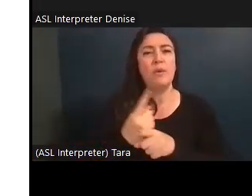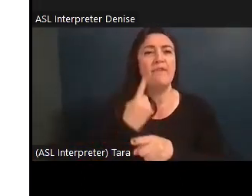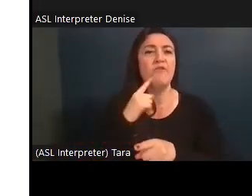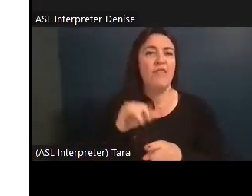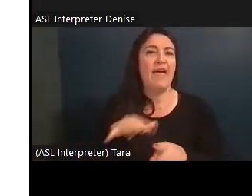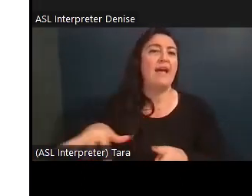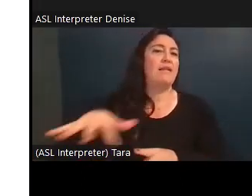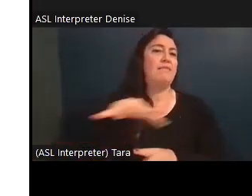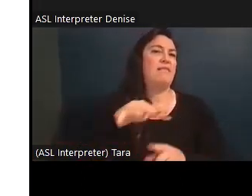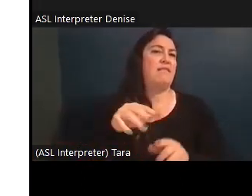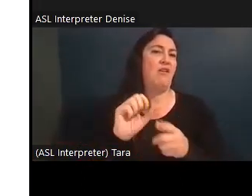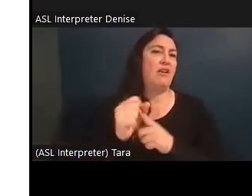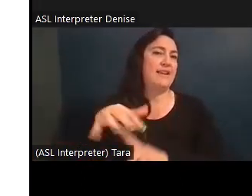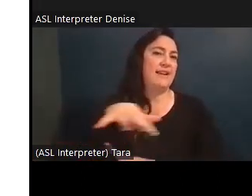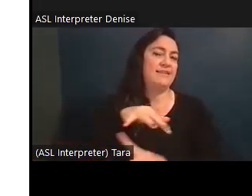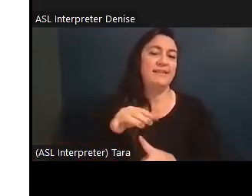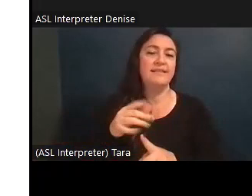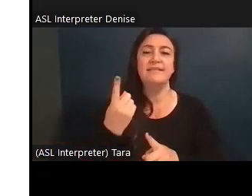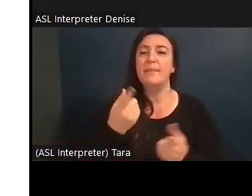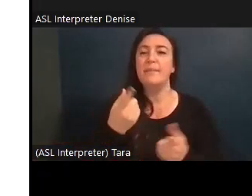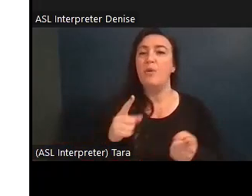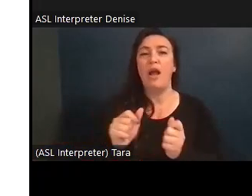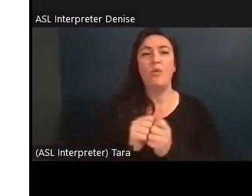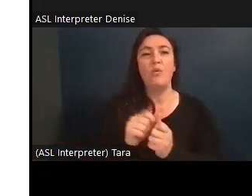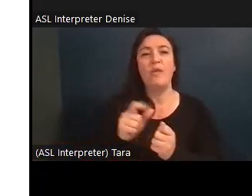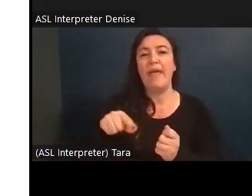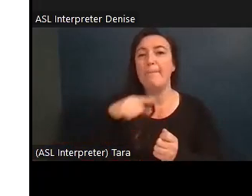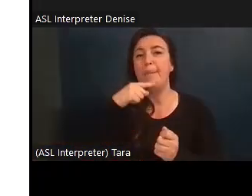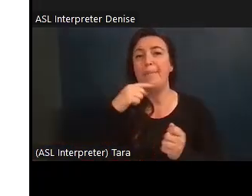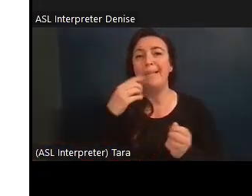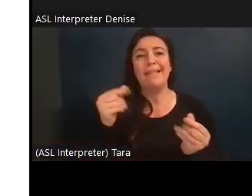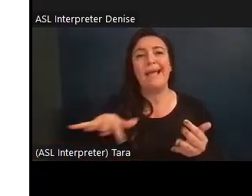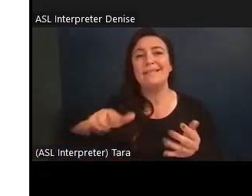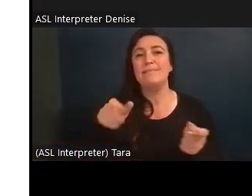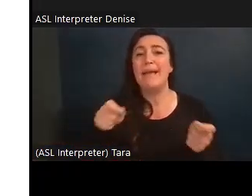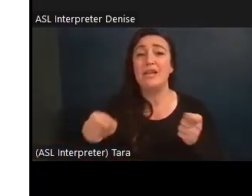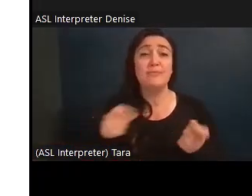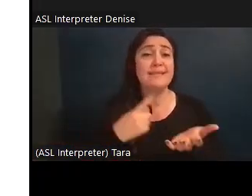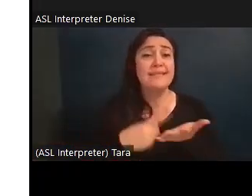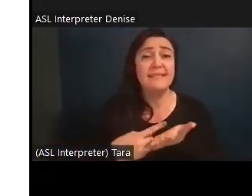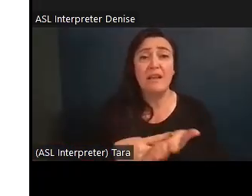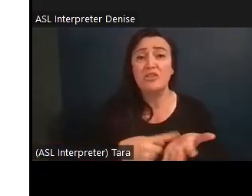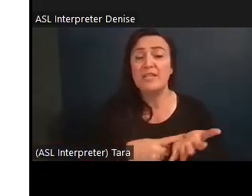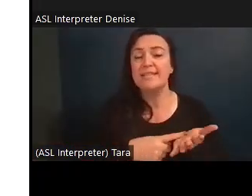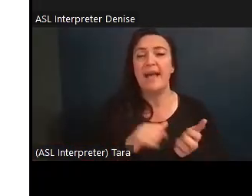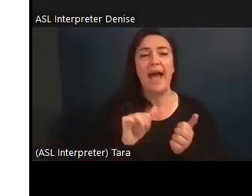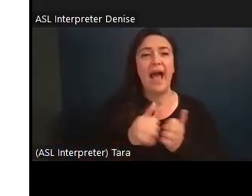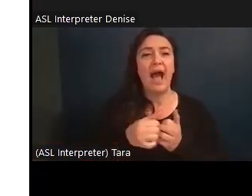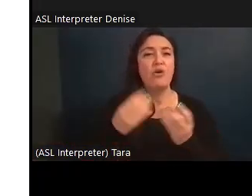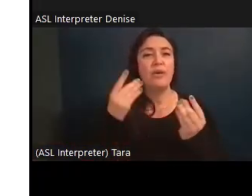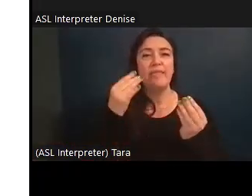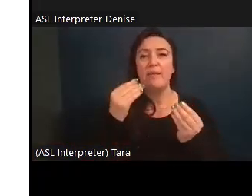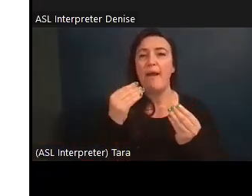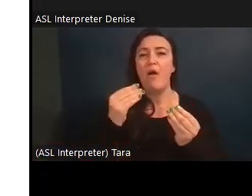A lot of public lands management discussions and conversations about how to think complex systems where we don't